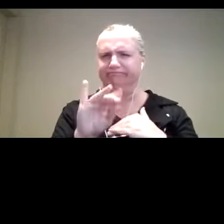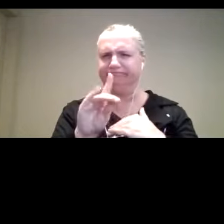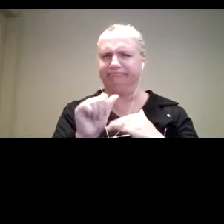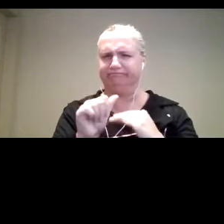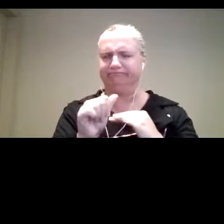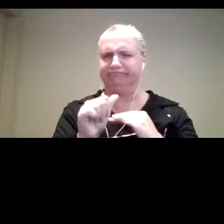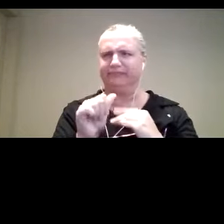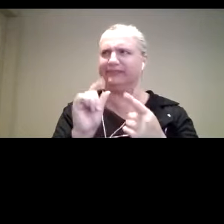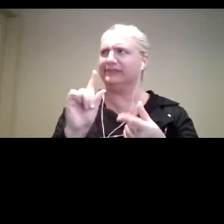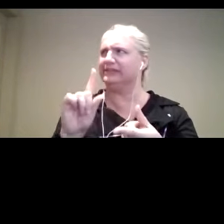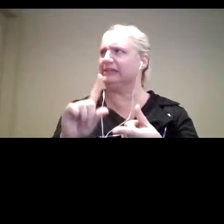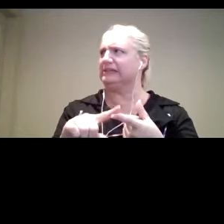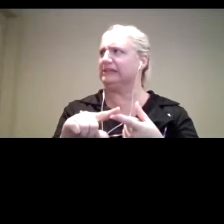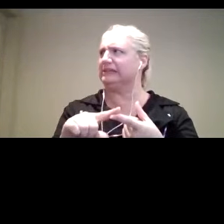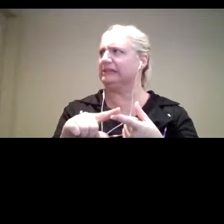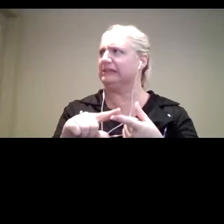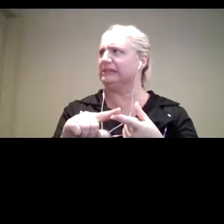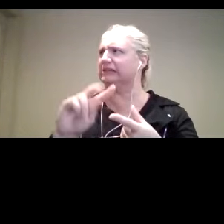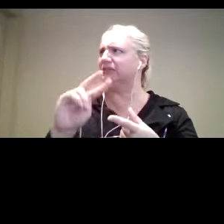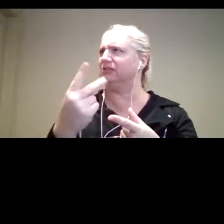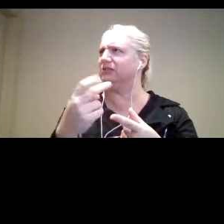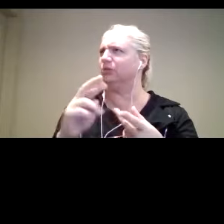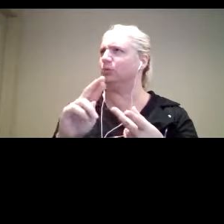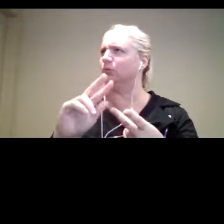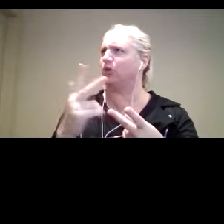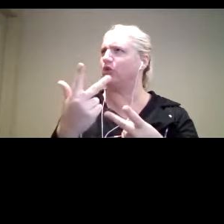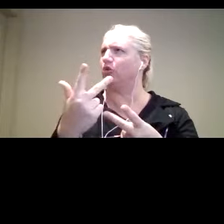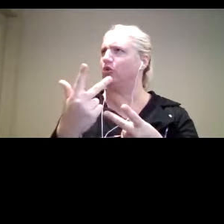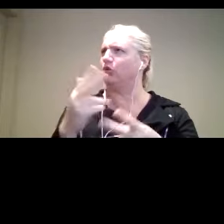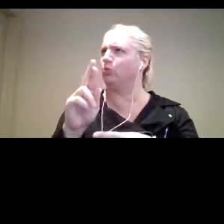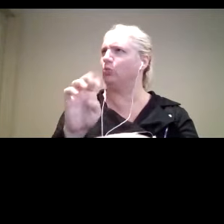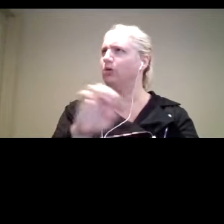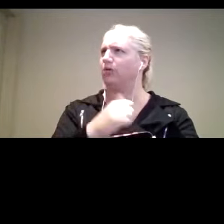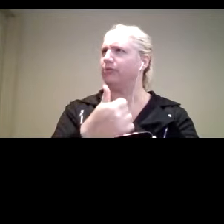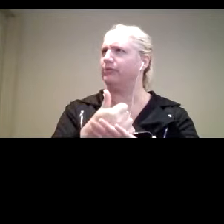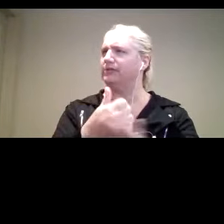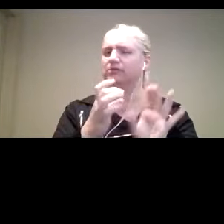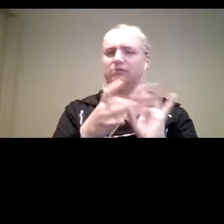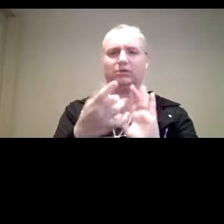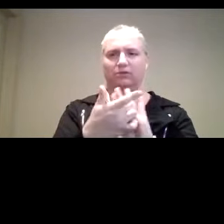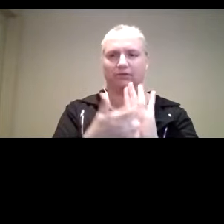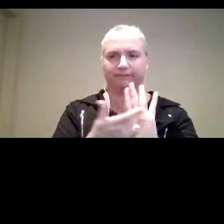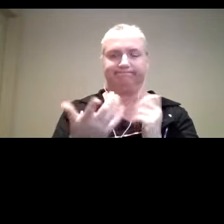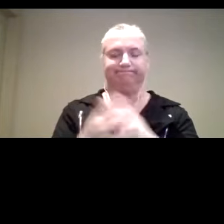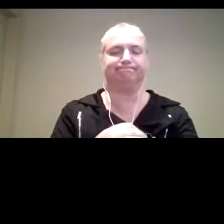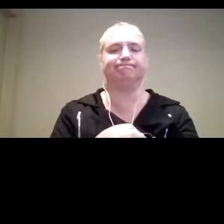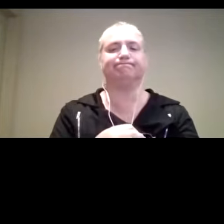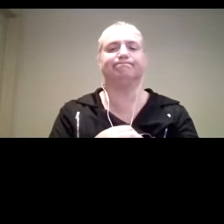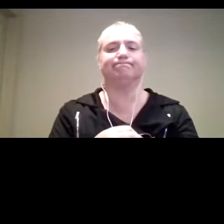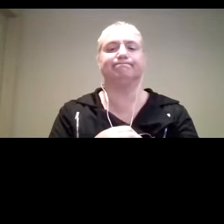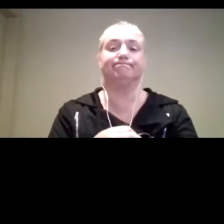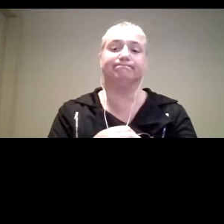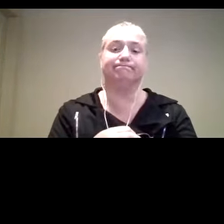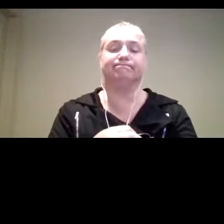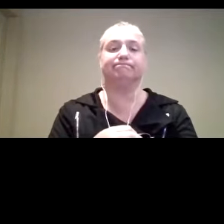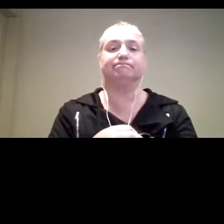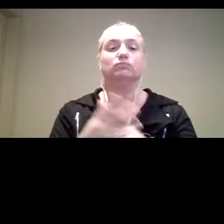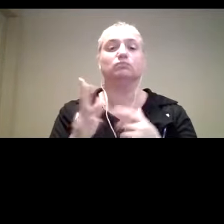until the second or third reauthorization of the law. And so, what kind of happened